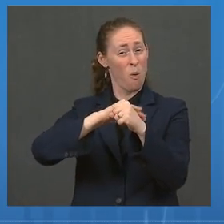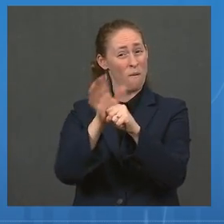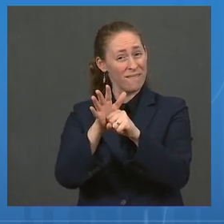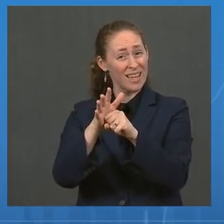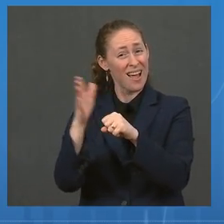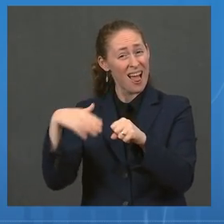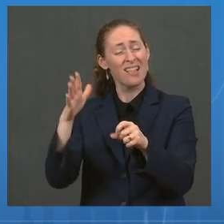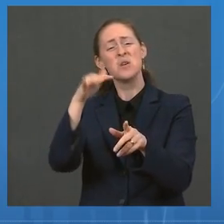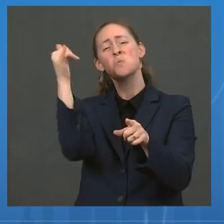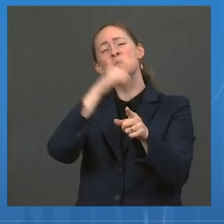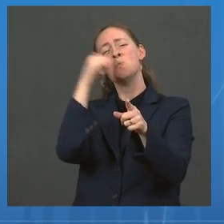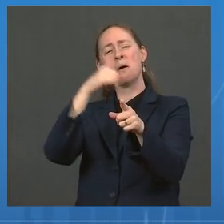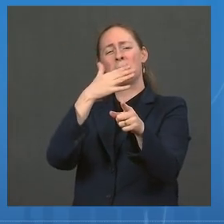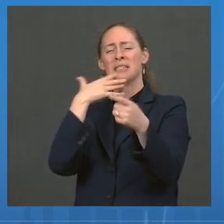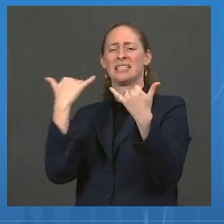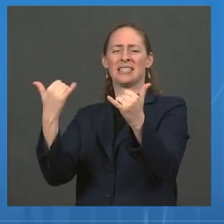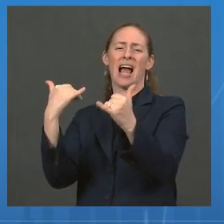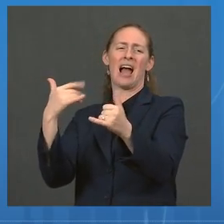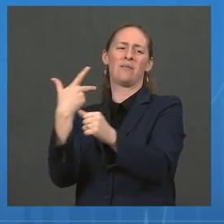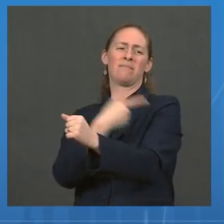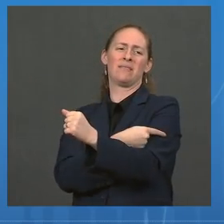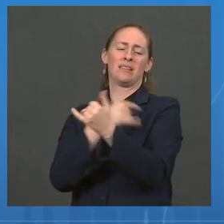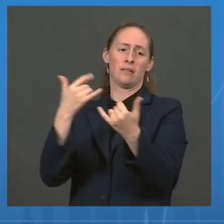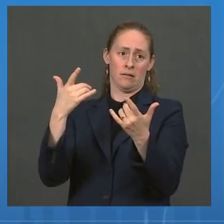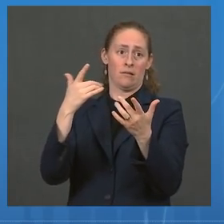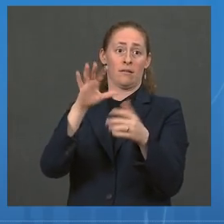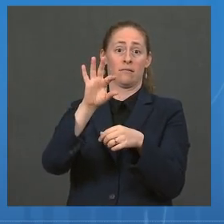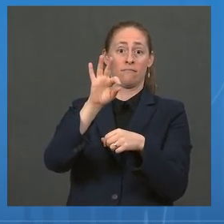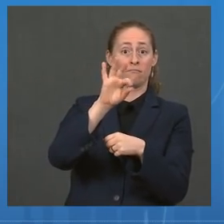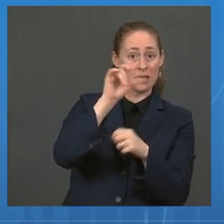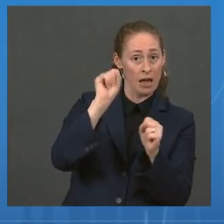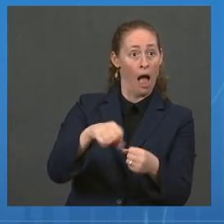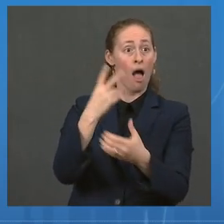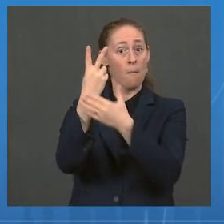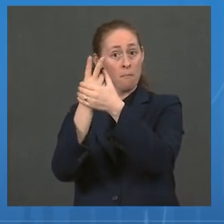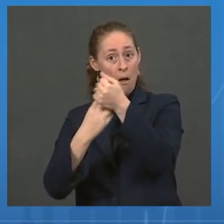and receiving your flu vaccine alongside your COVID-19 vaccine.